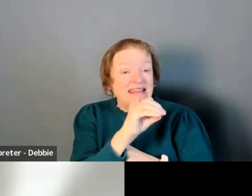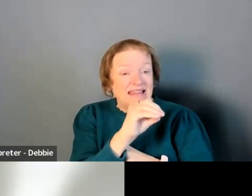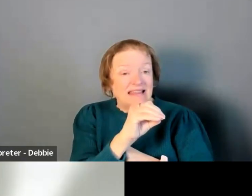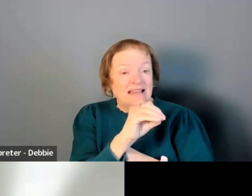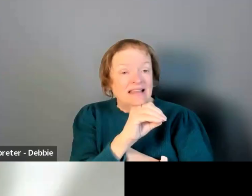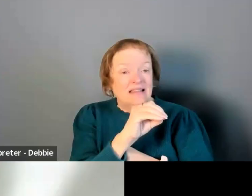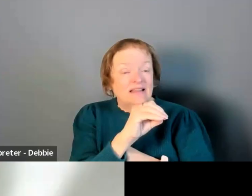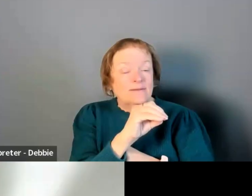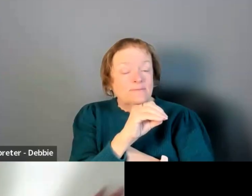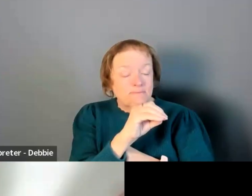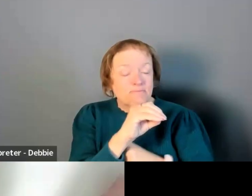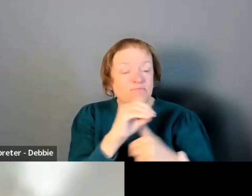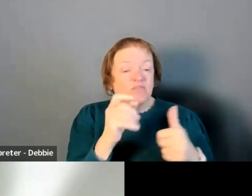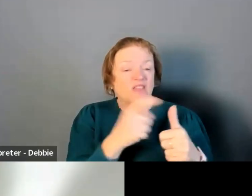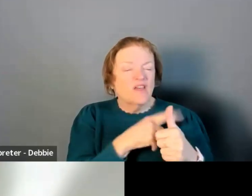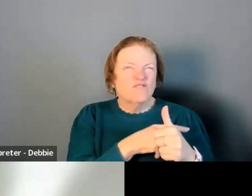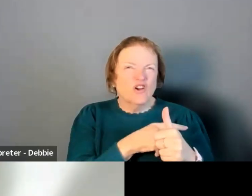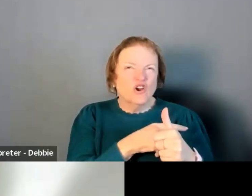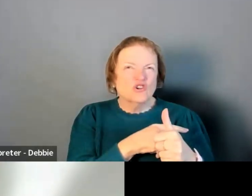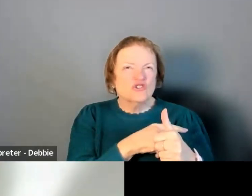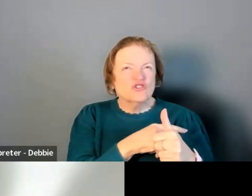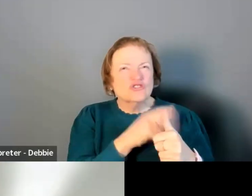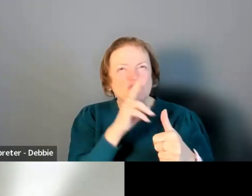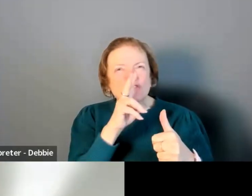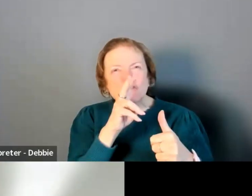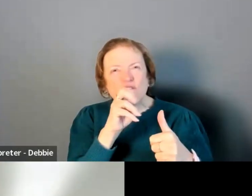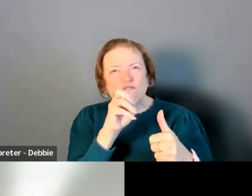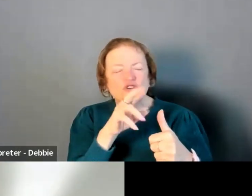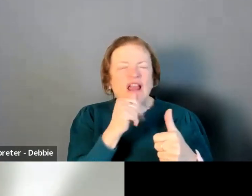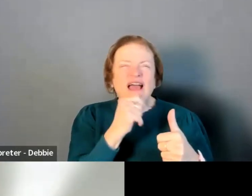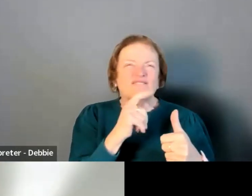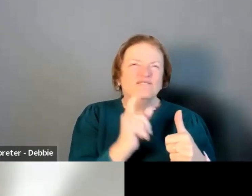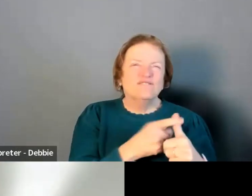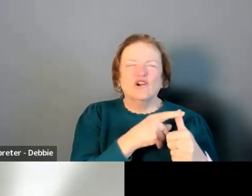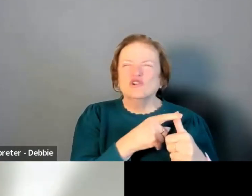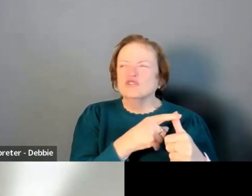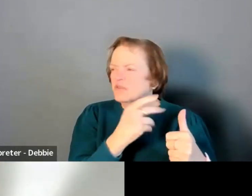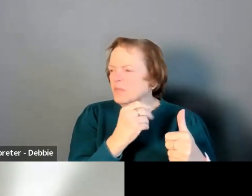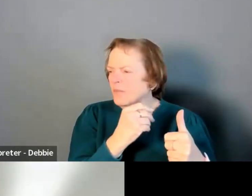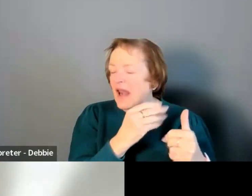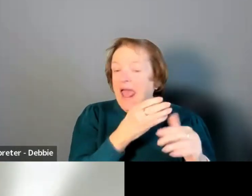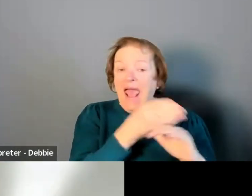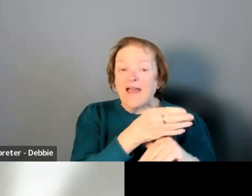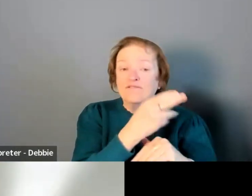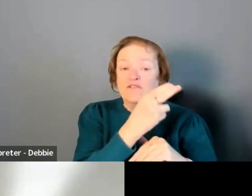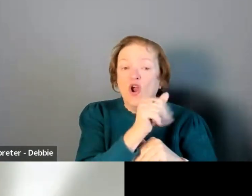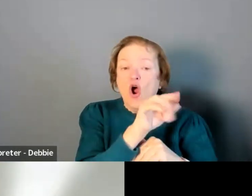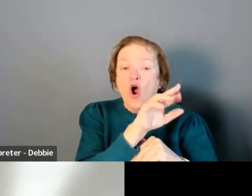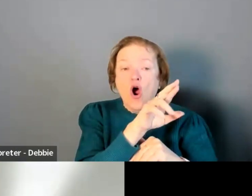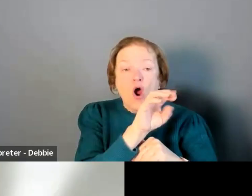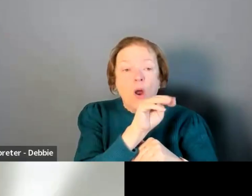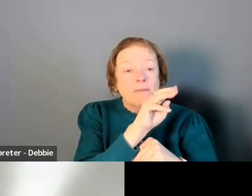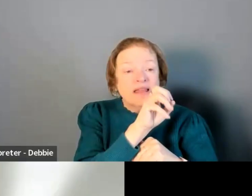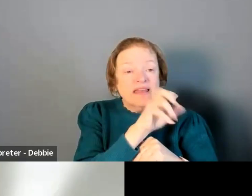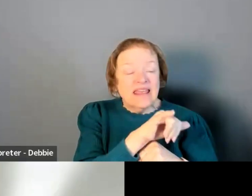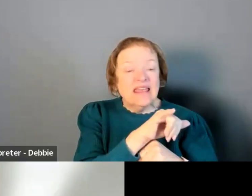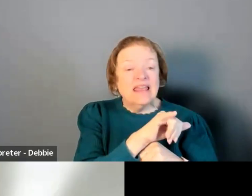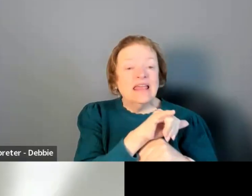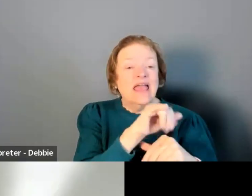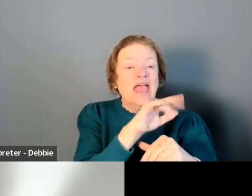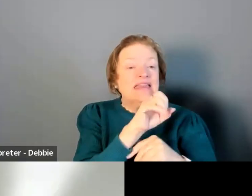version not first, but the new ones after the harmonies and the connects, if they are a Q.